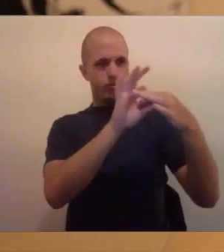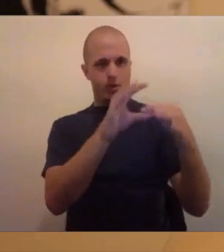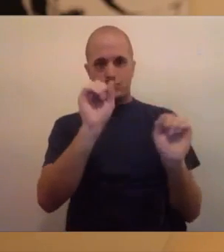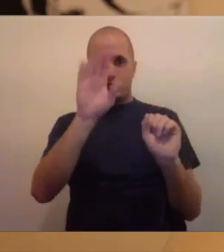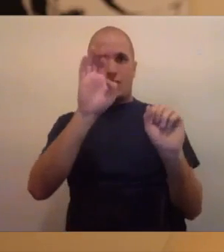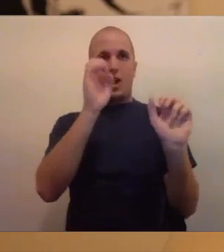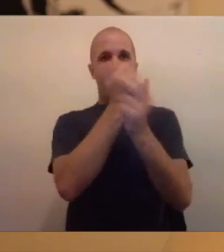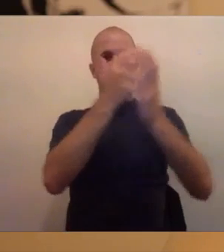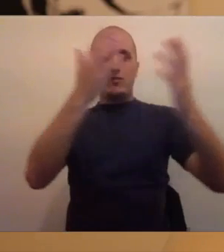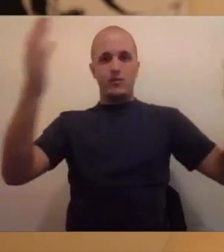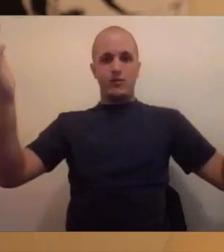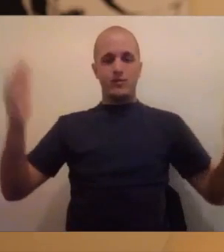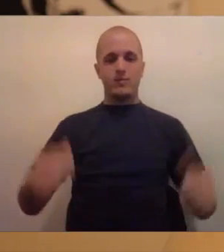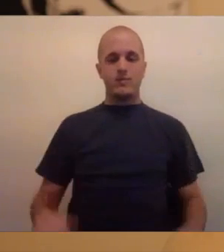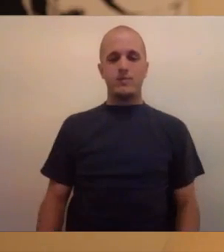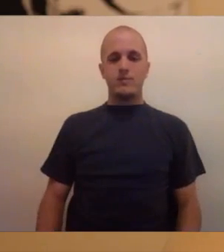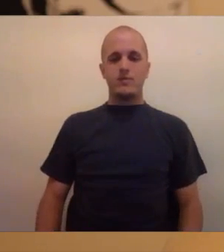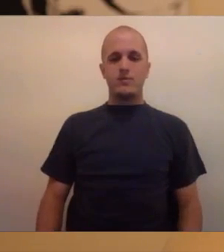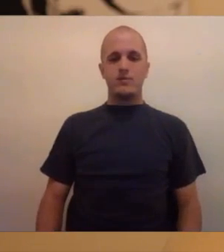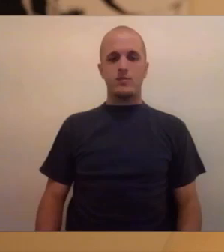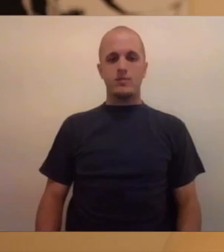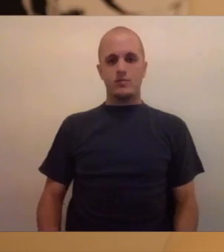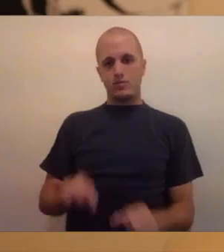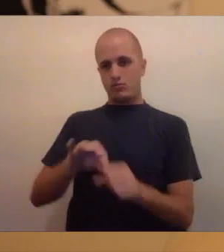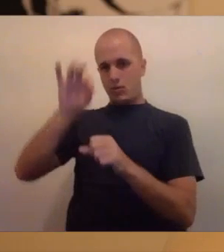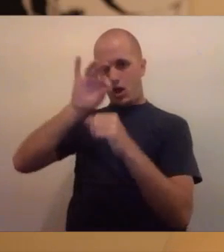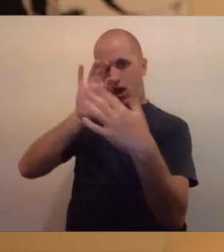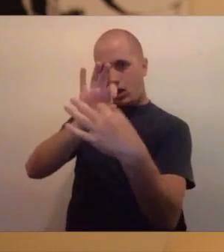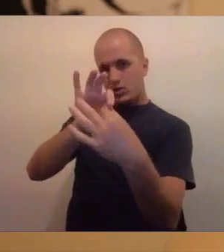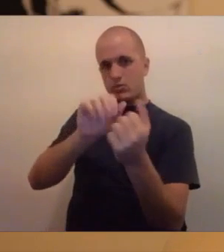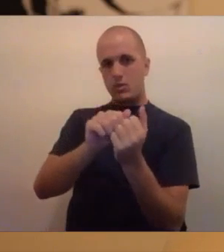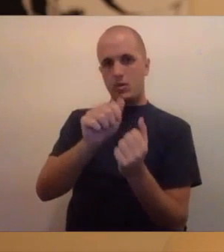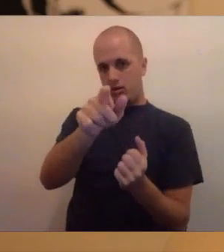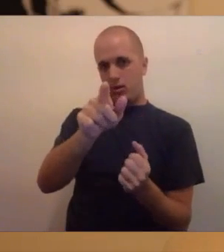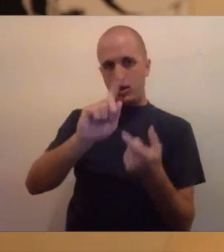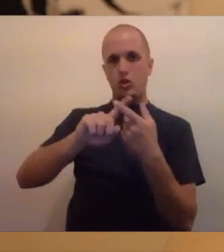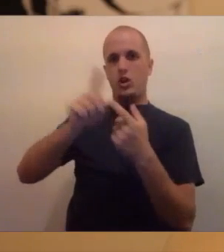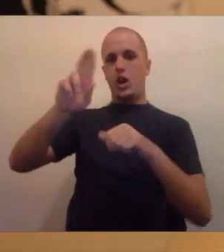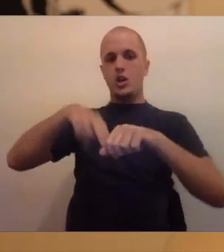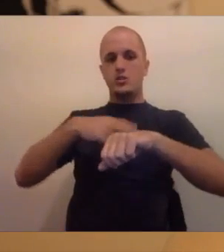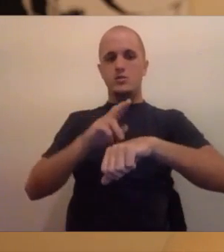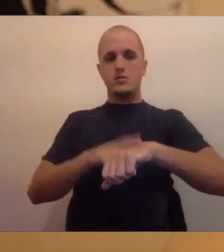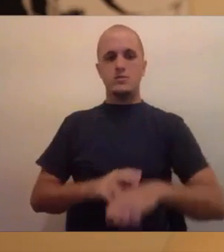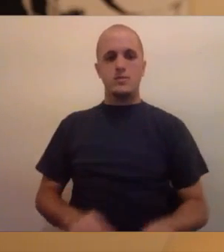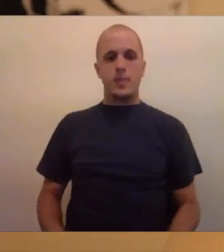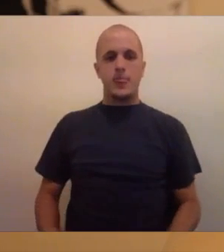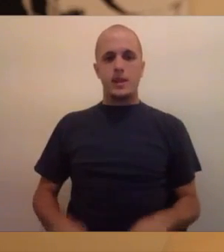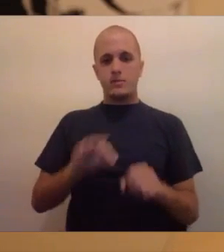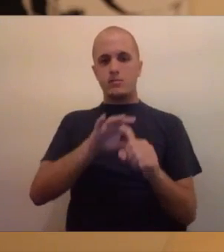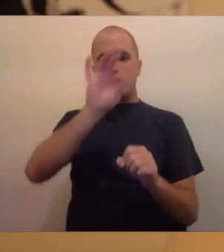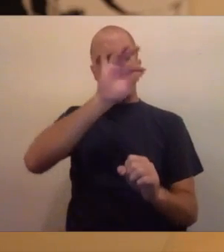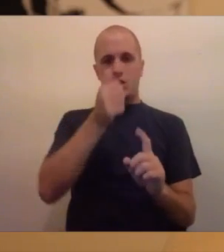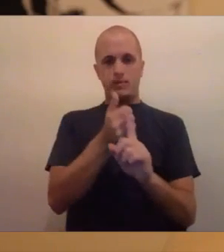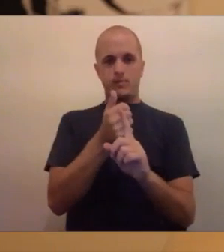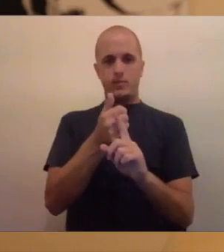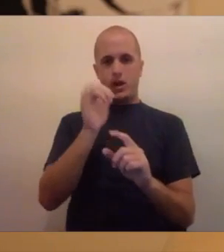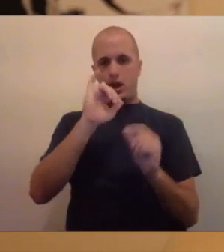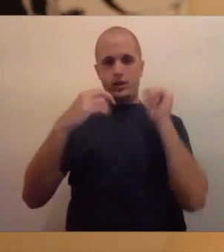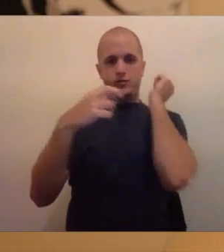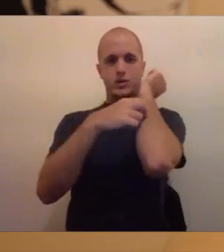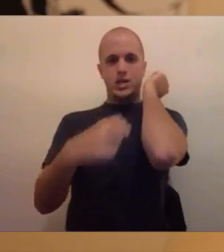Be united. Spirituality unites you.